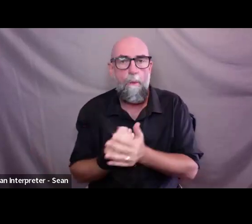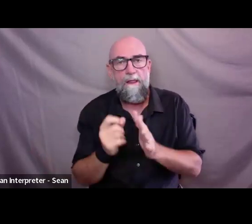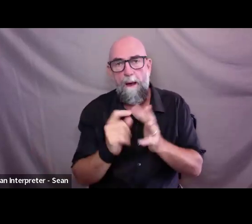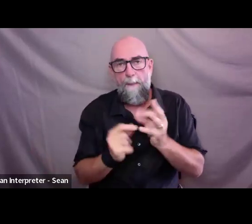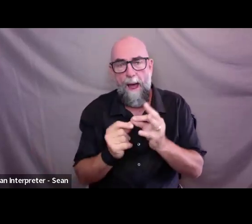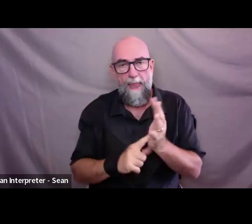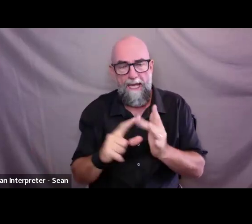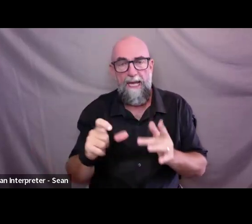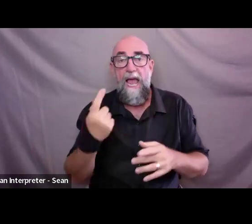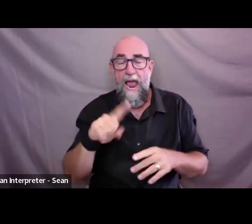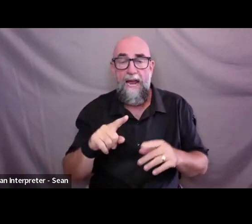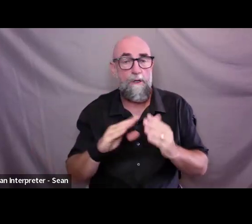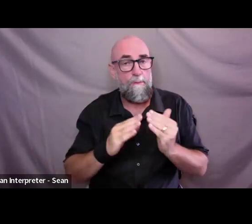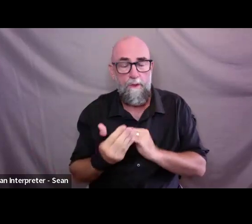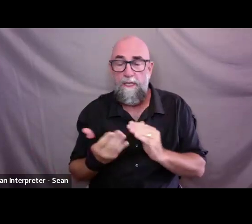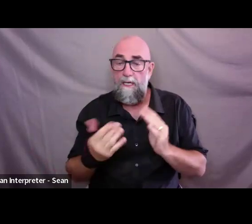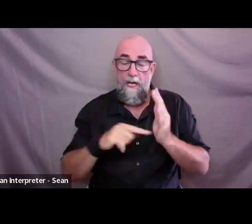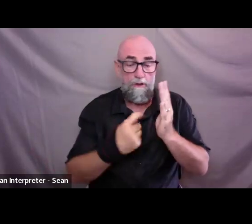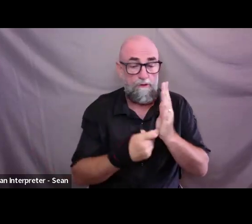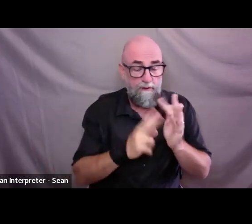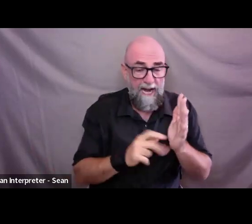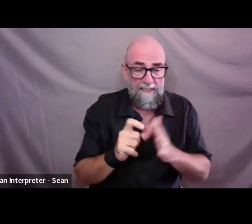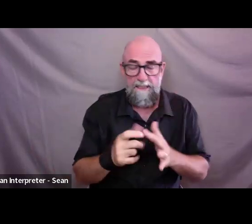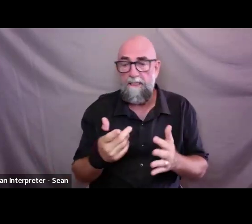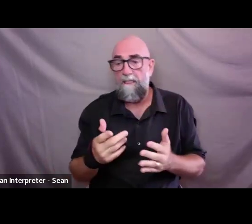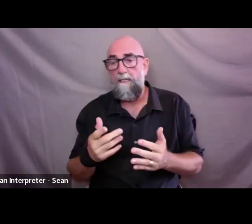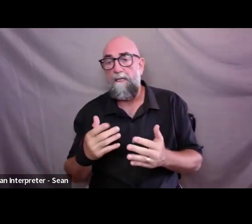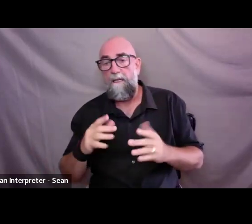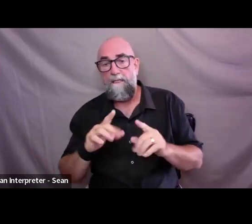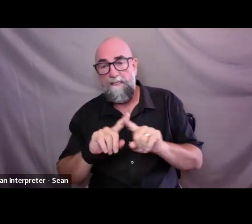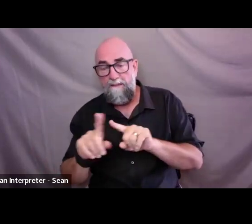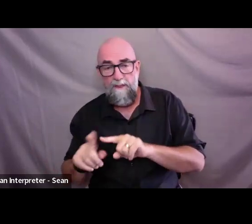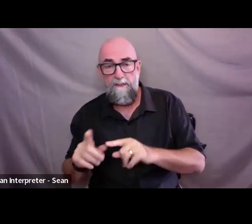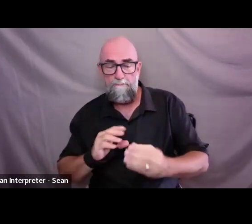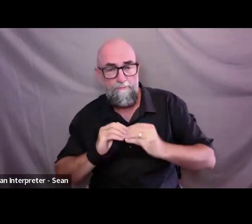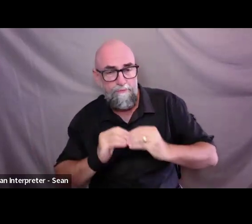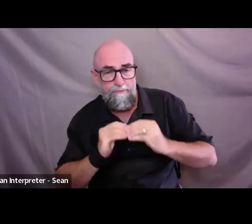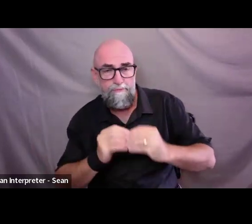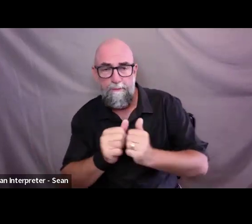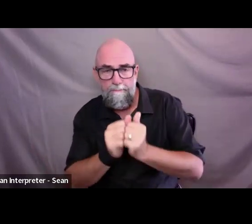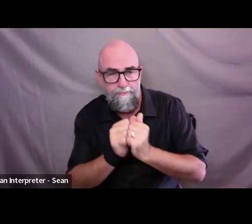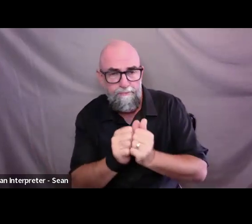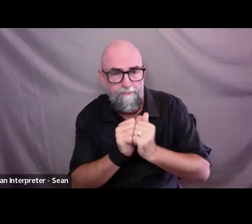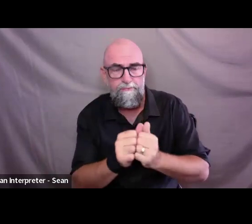All of which are essential to climate change mitigation and adaptation."